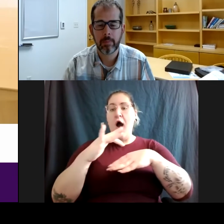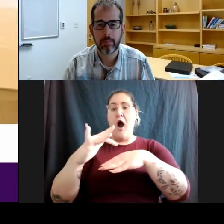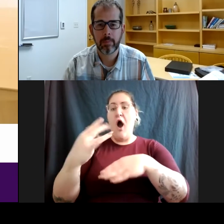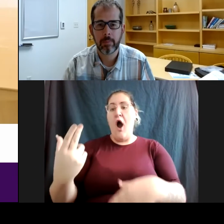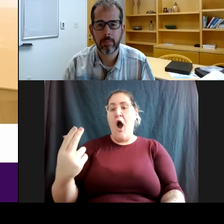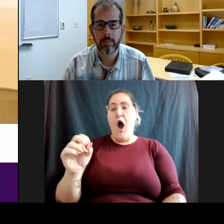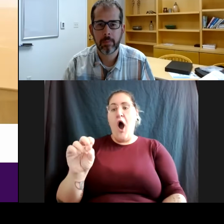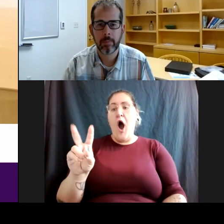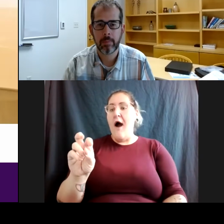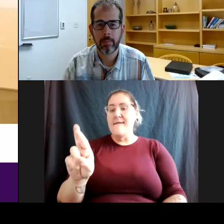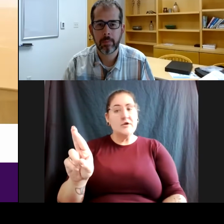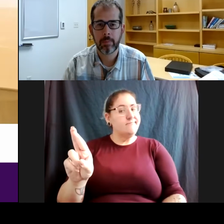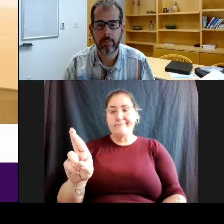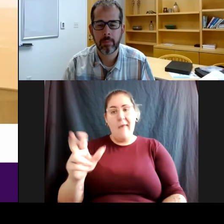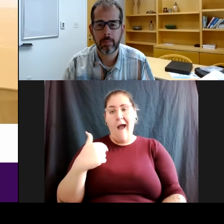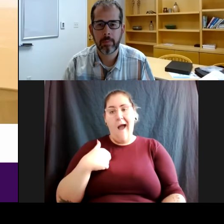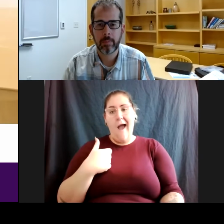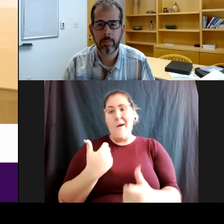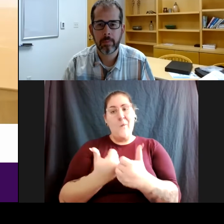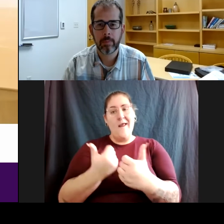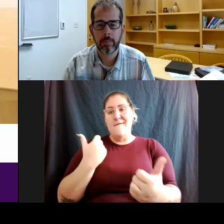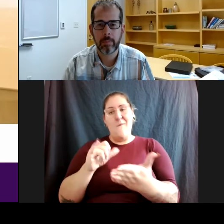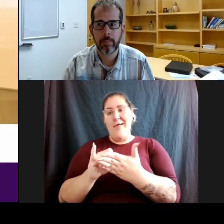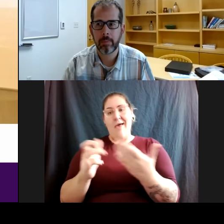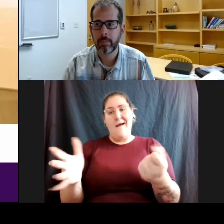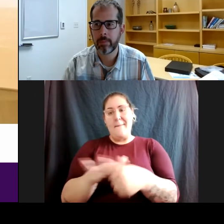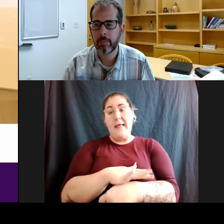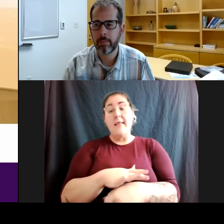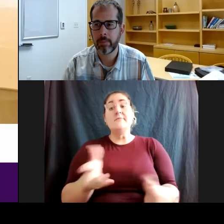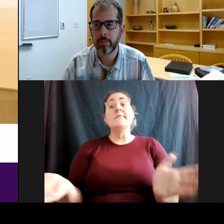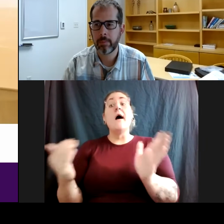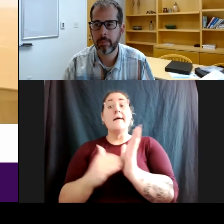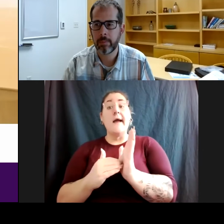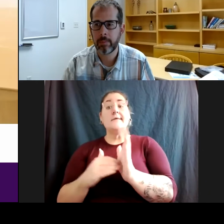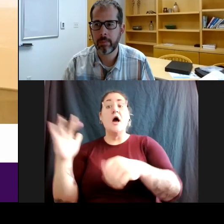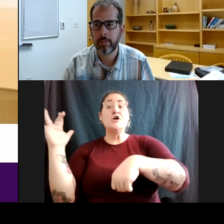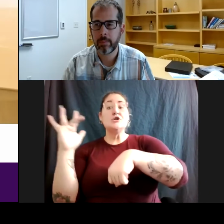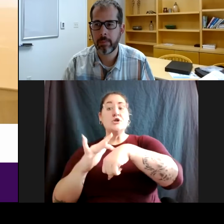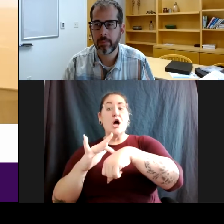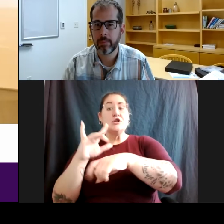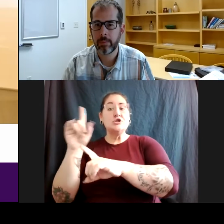Again, touch target sites, equally important on desktop as it is on a mobile. I mean it